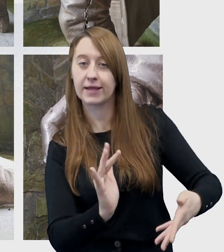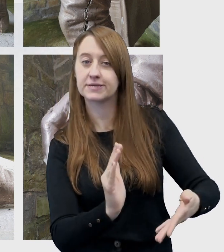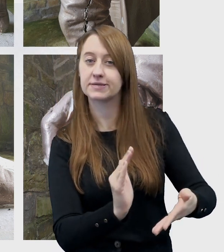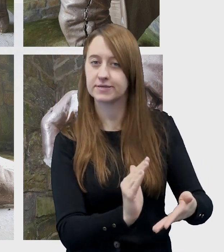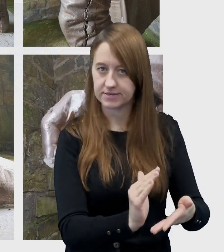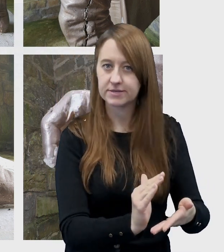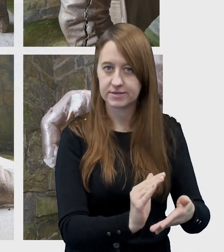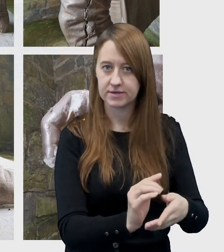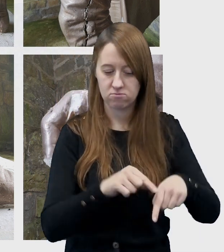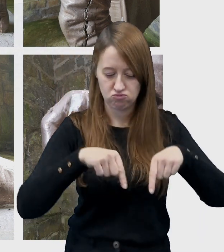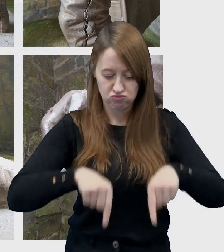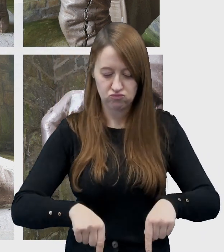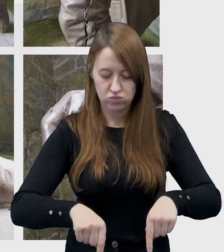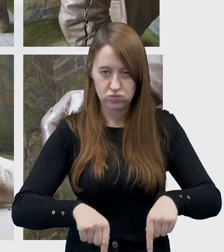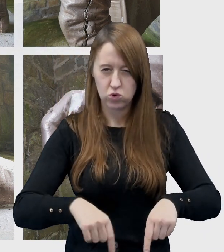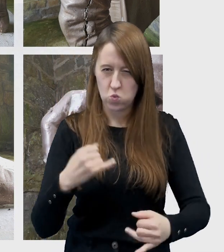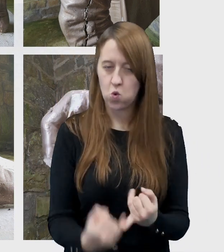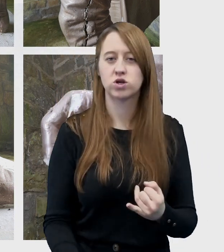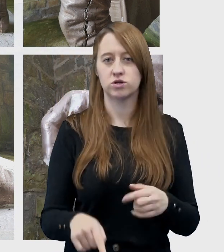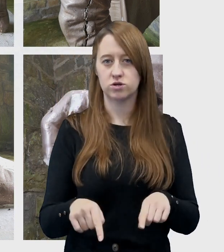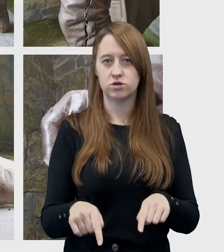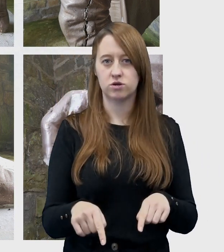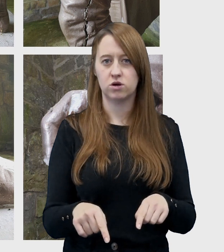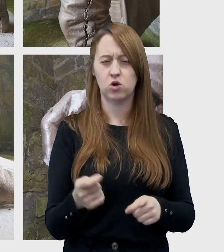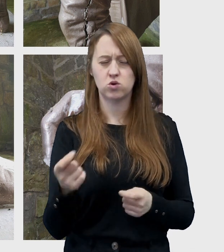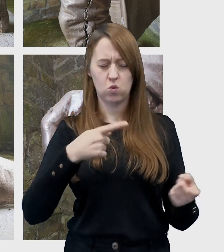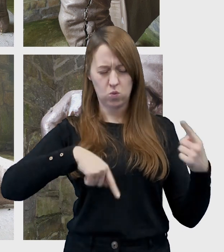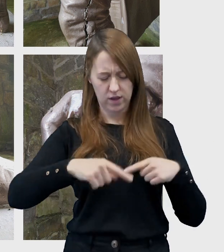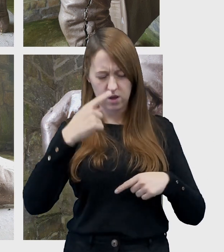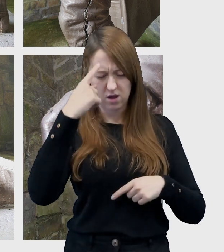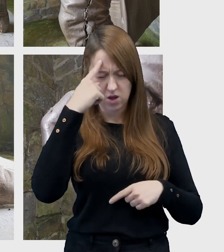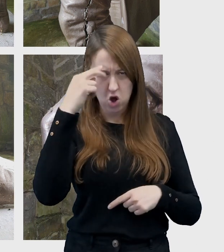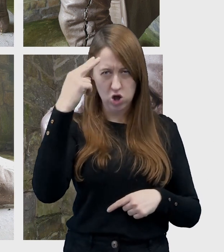So we needed to understand as well as part of this, what condition is the armature in?